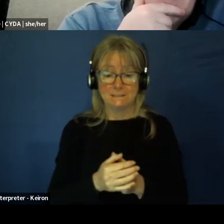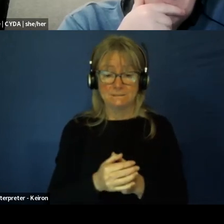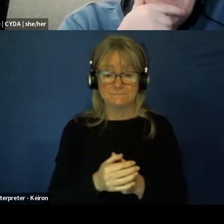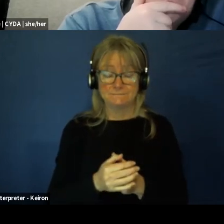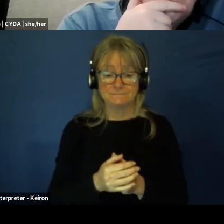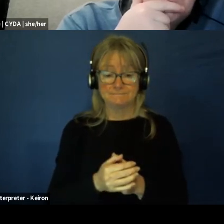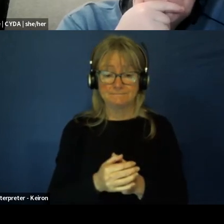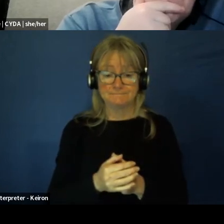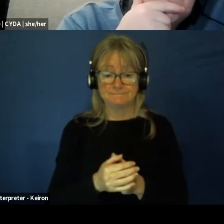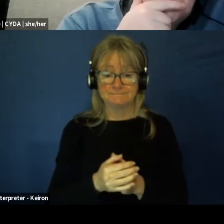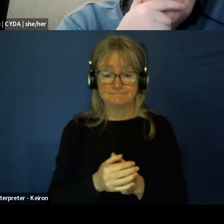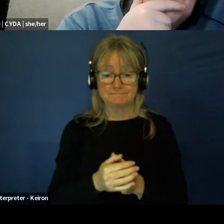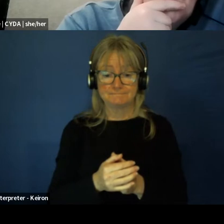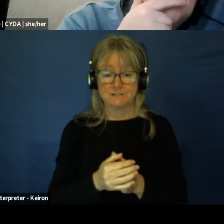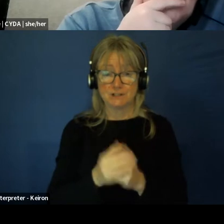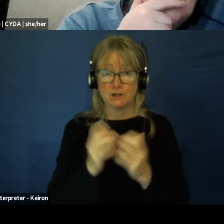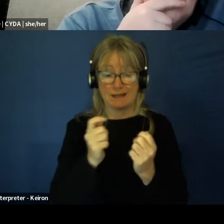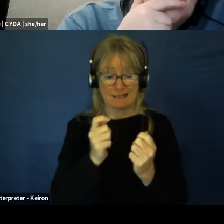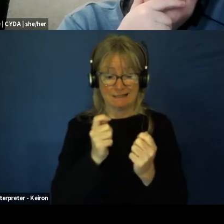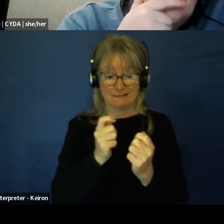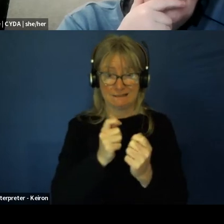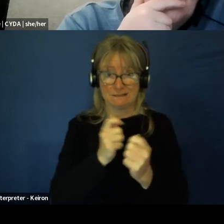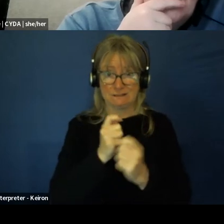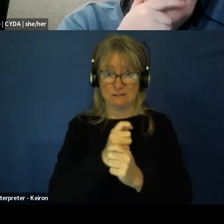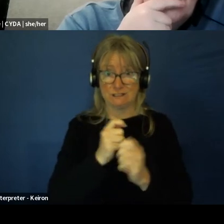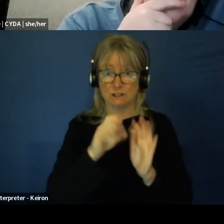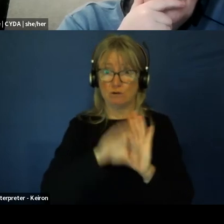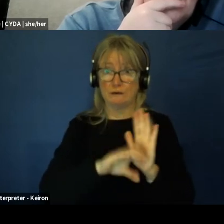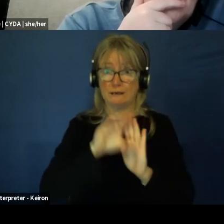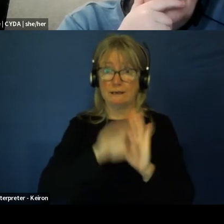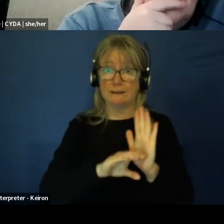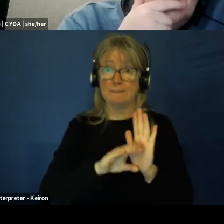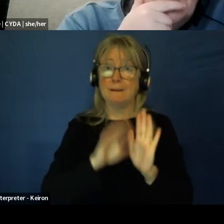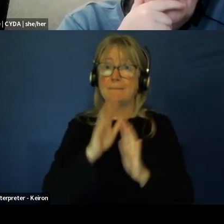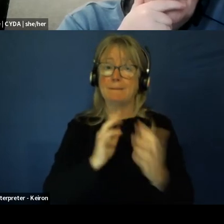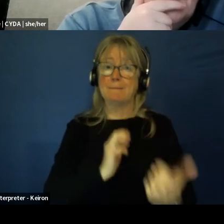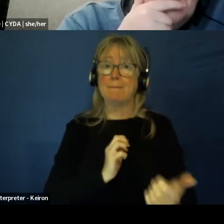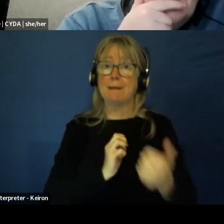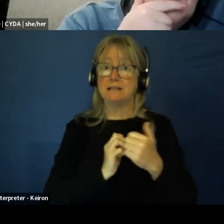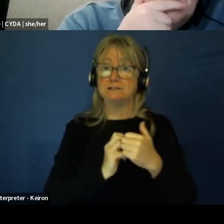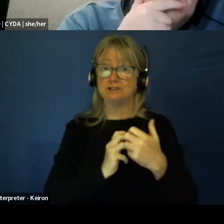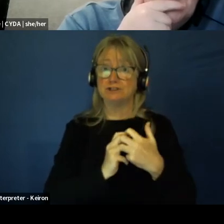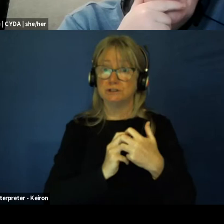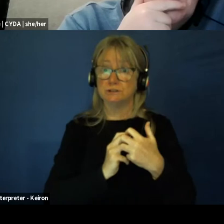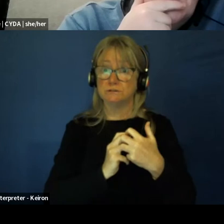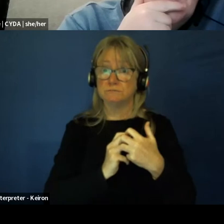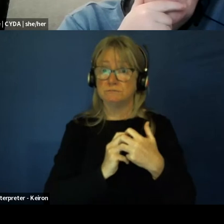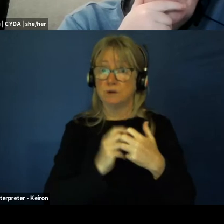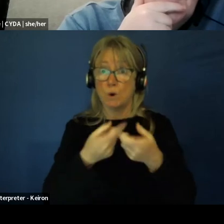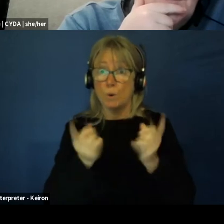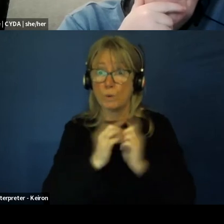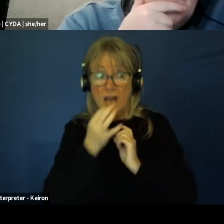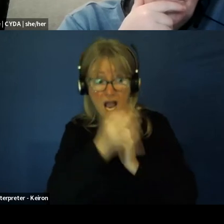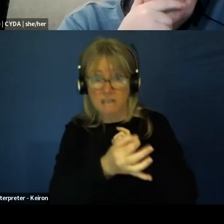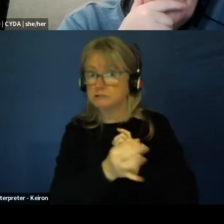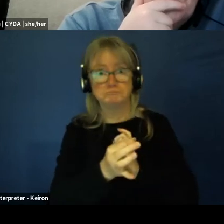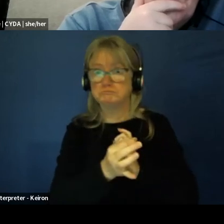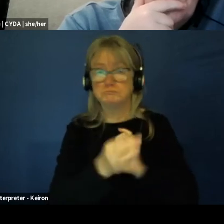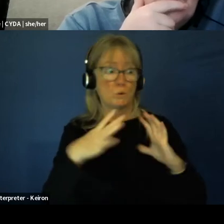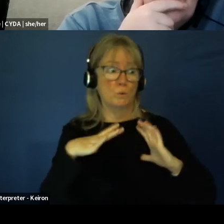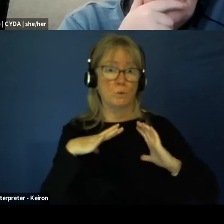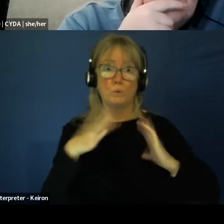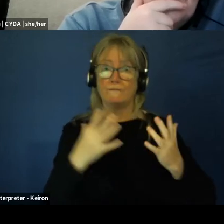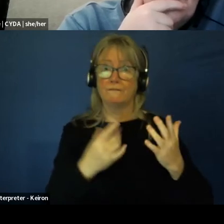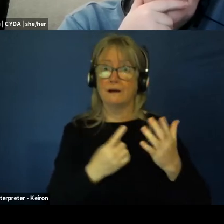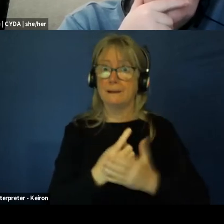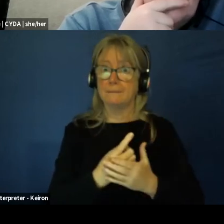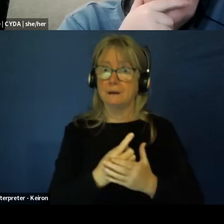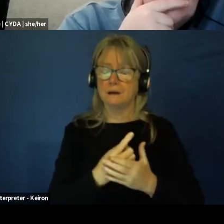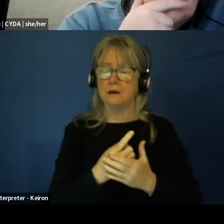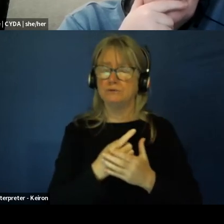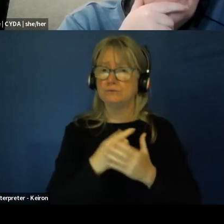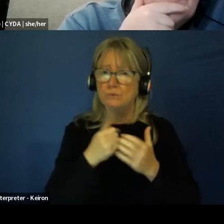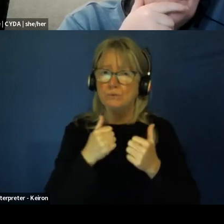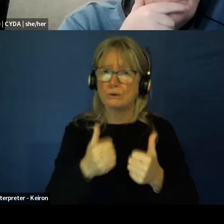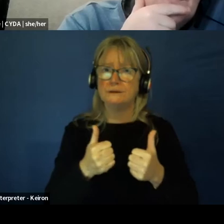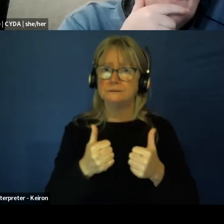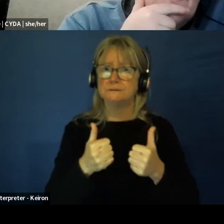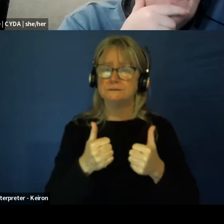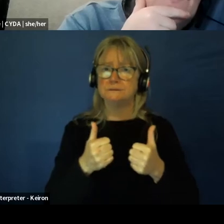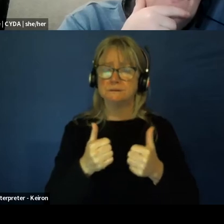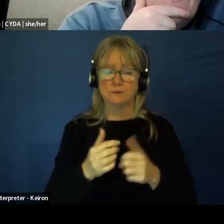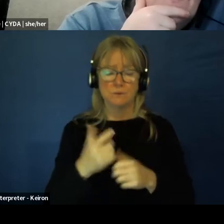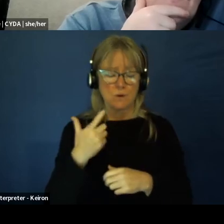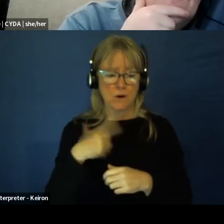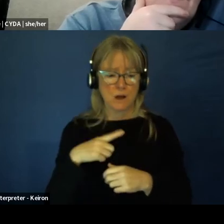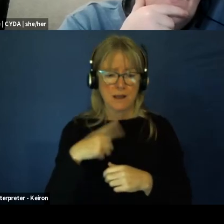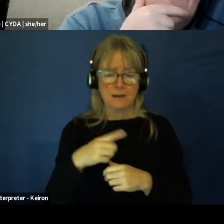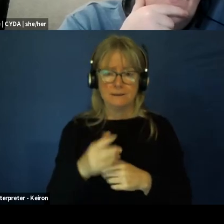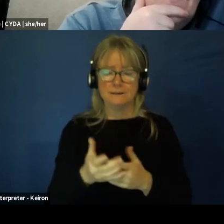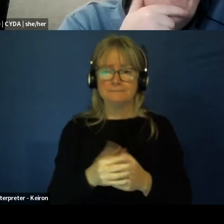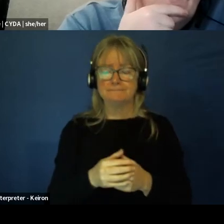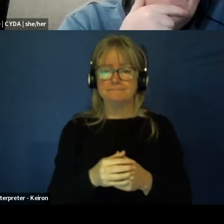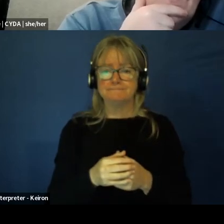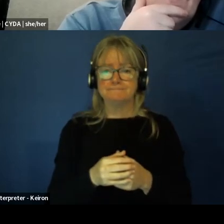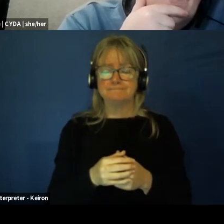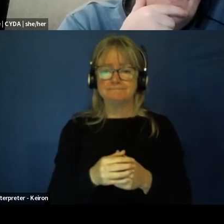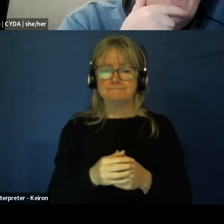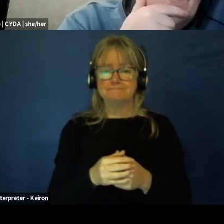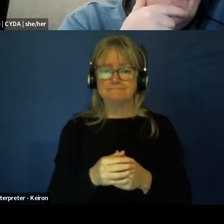So they adjusted the curriculum to meet my needs, which we didn't ask for it, they just did it, which was really good, because